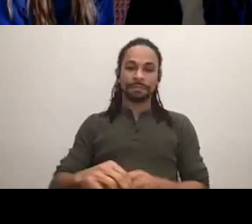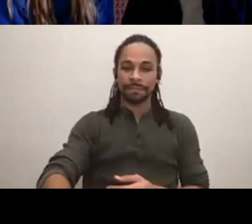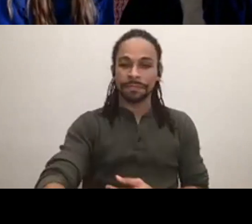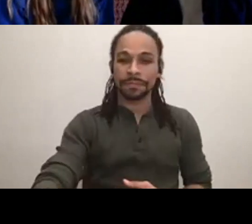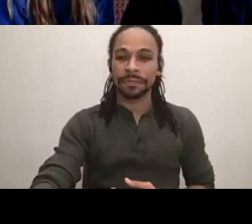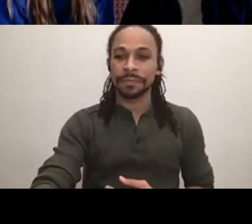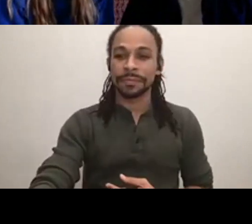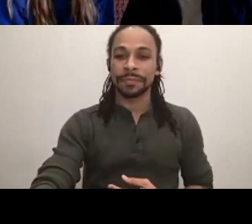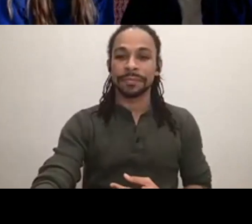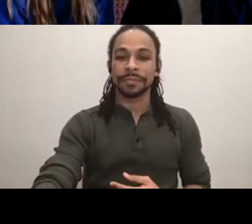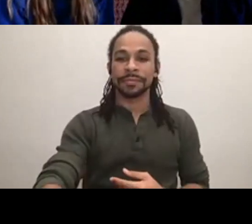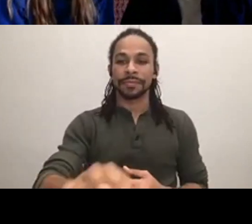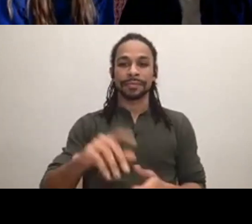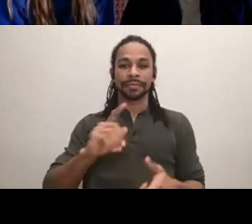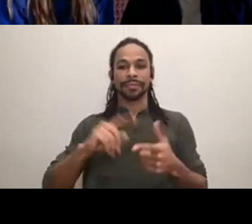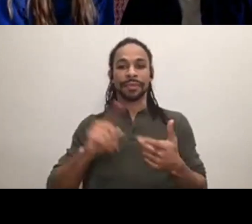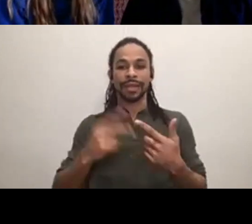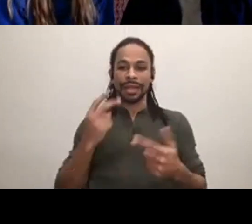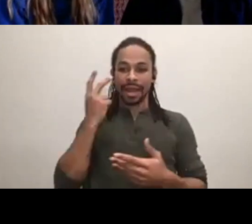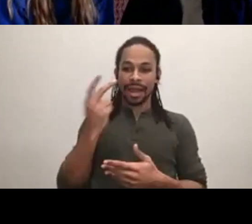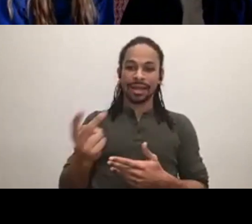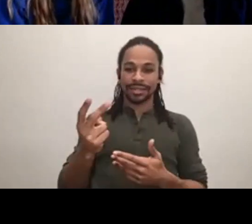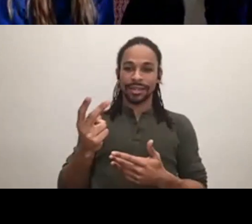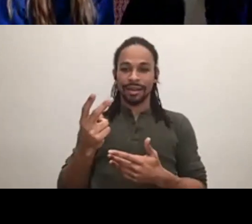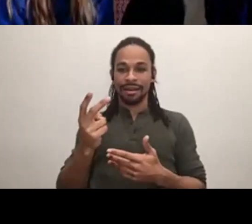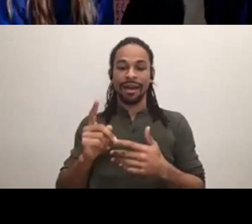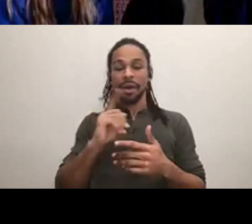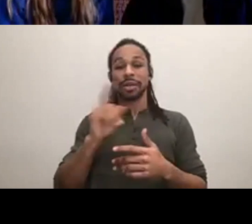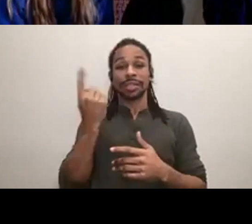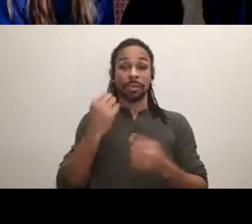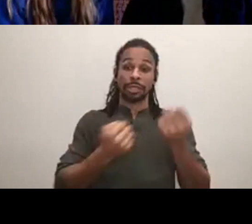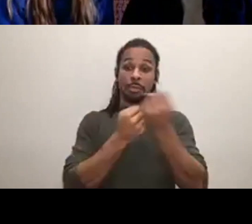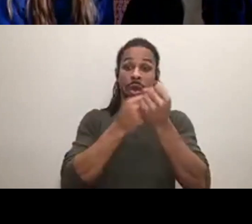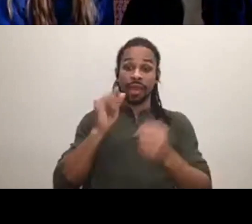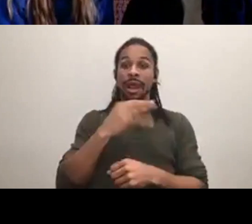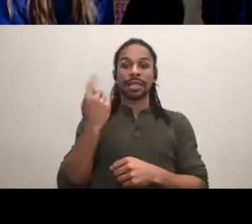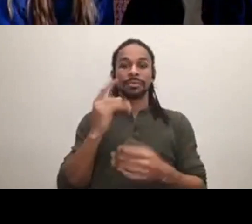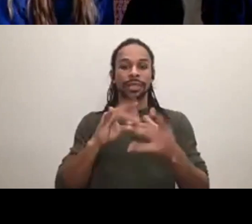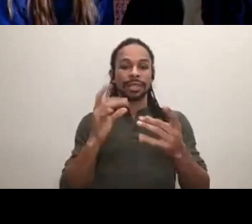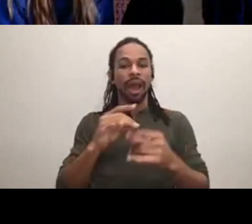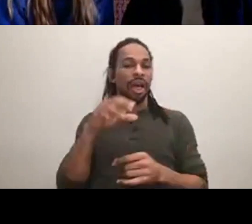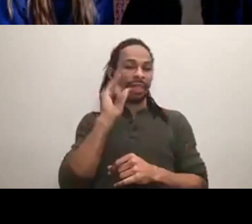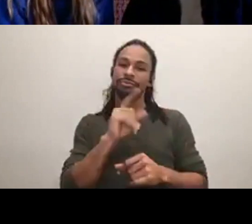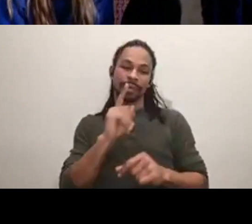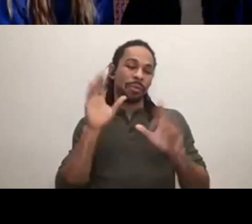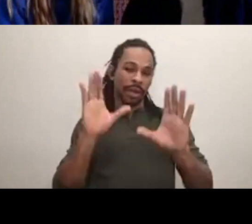So the first is a bright photograph of a round pie fills most of the frame. The pie